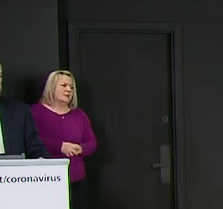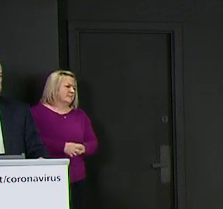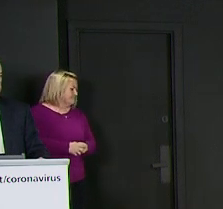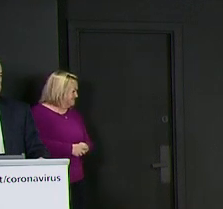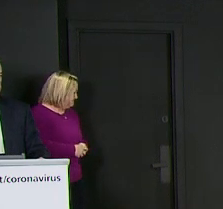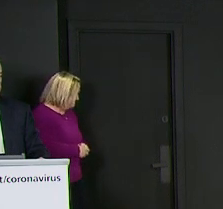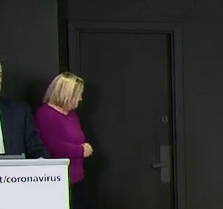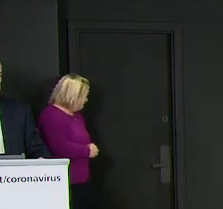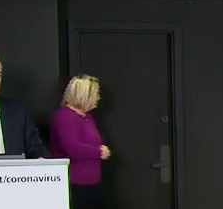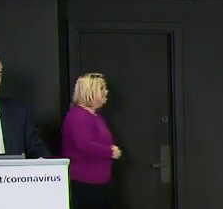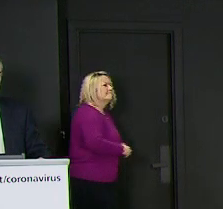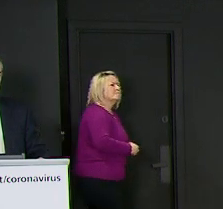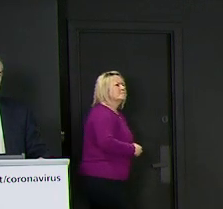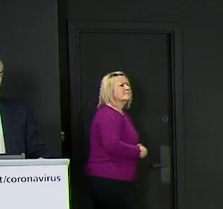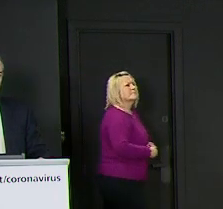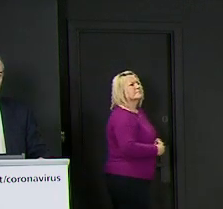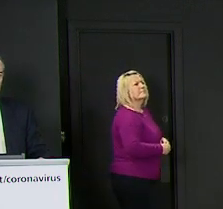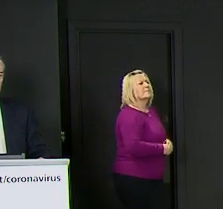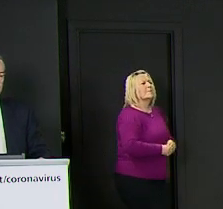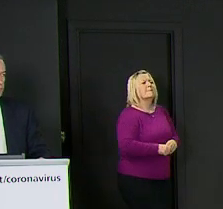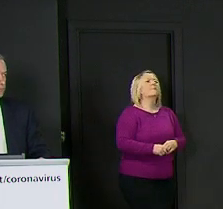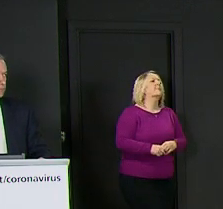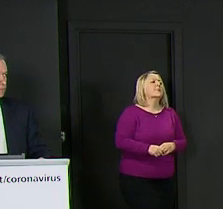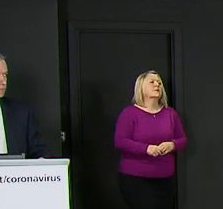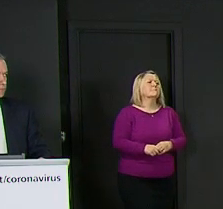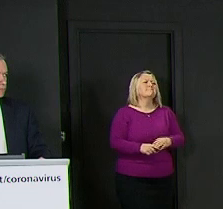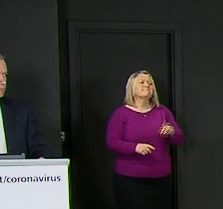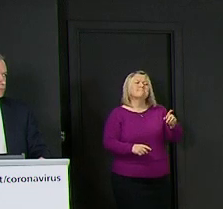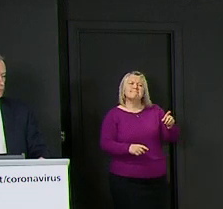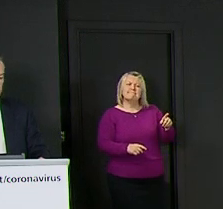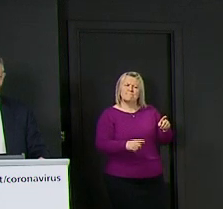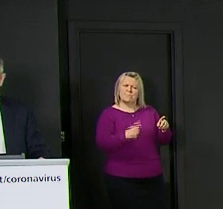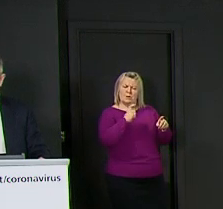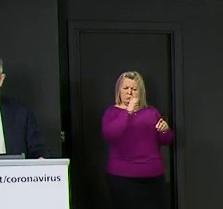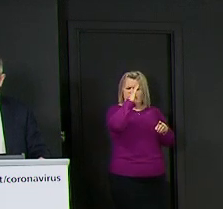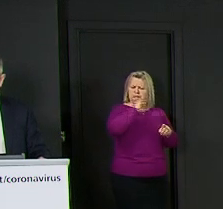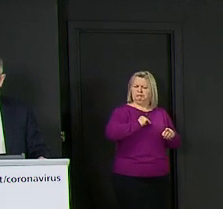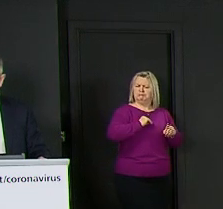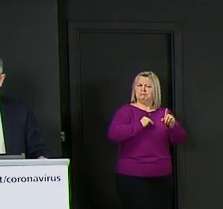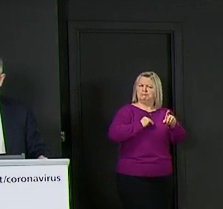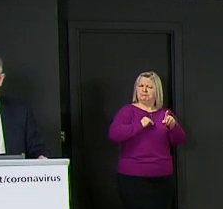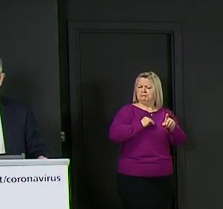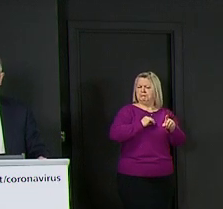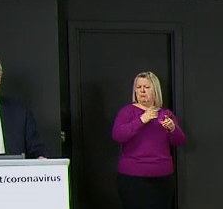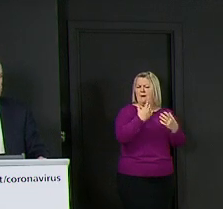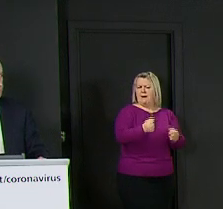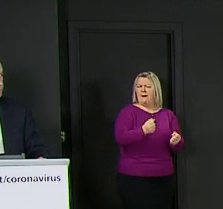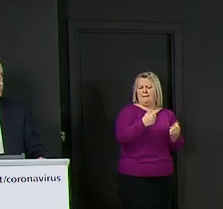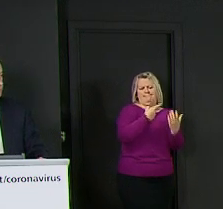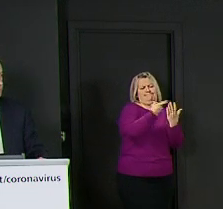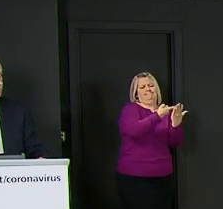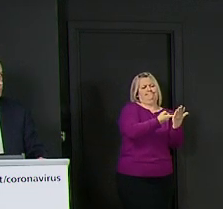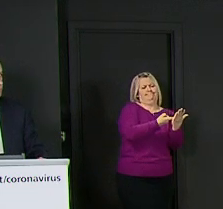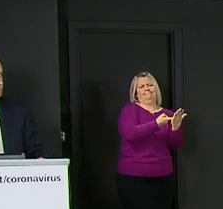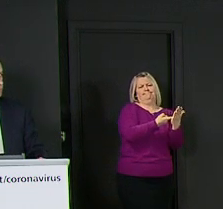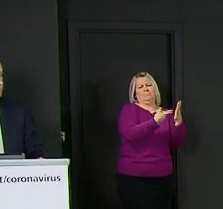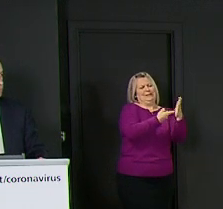First Minister, could you tell us about the criteria that the Government is using to measure